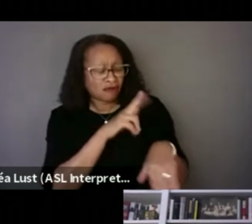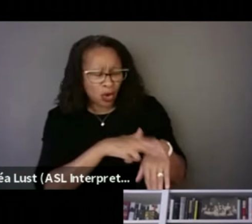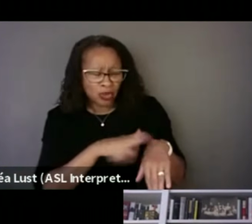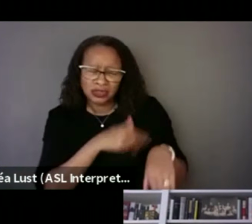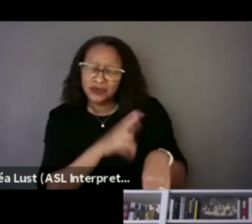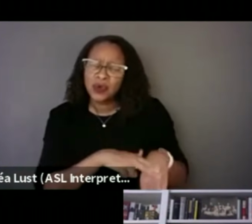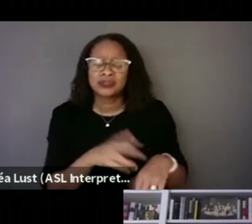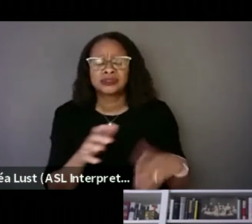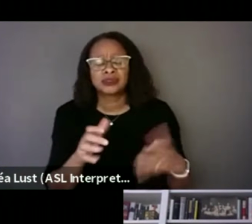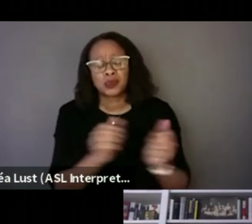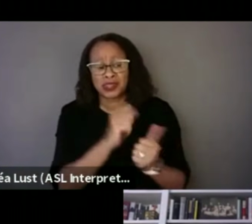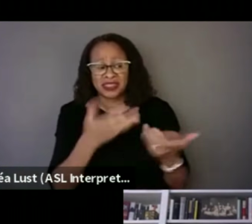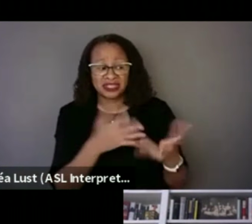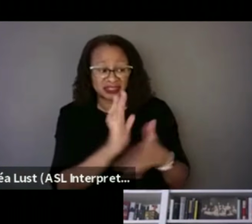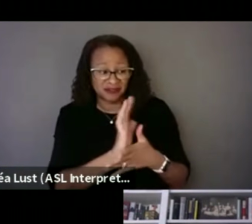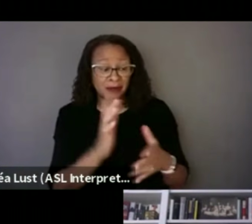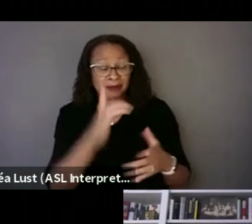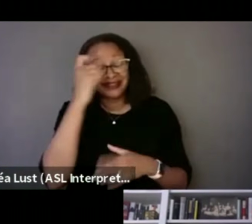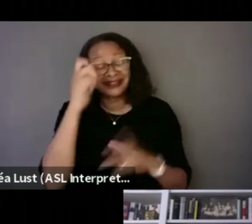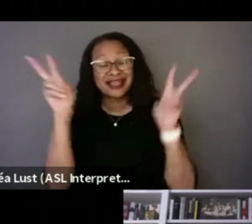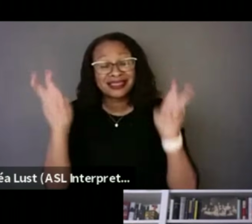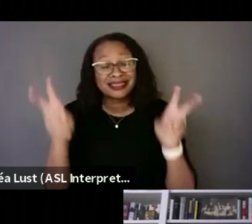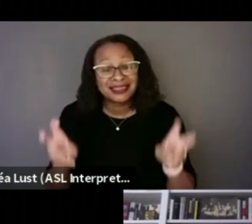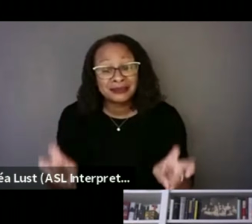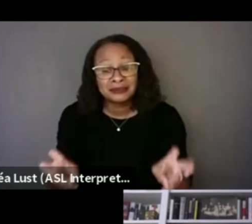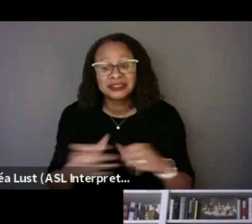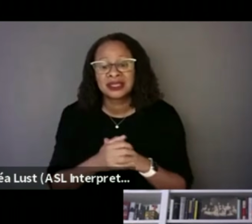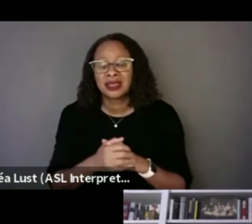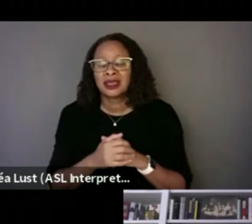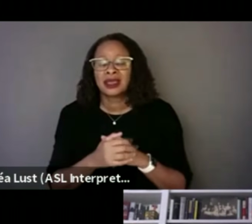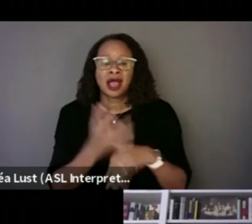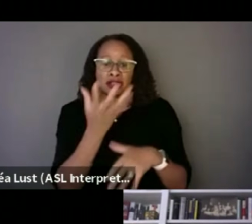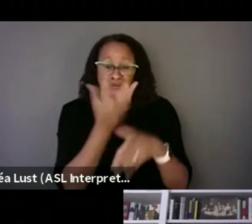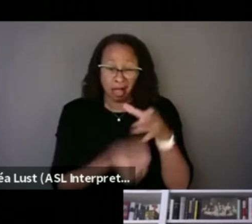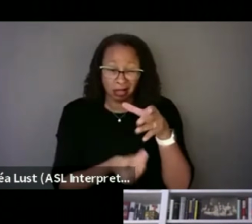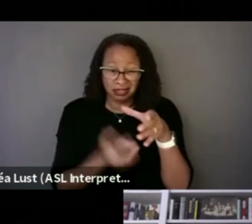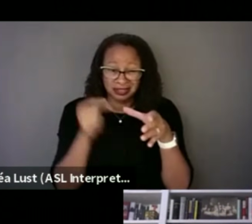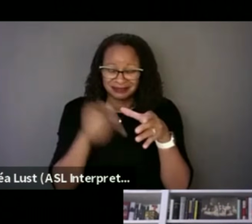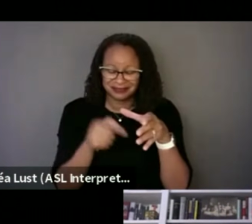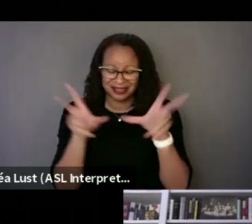because the scenes of loss are so acute and intense,